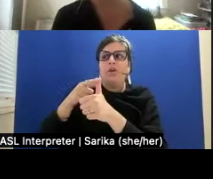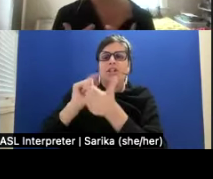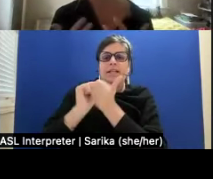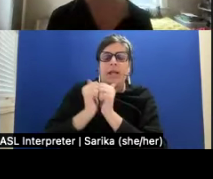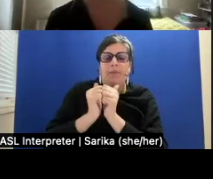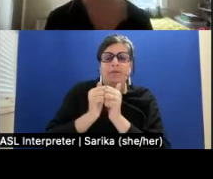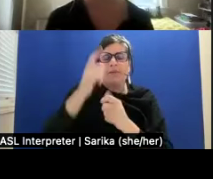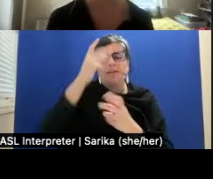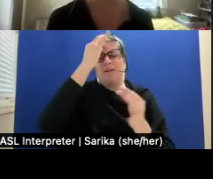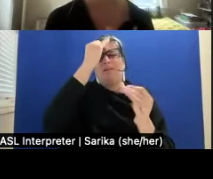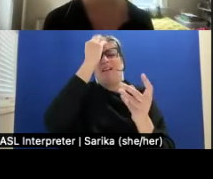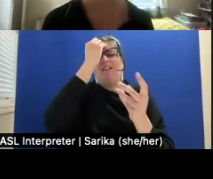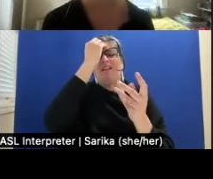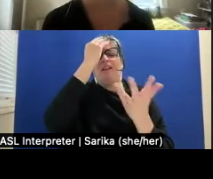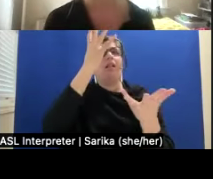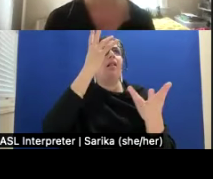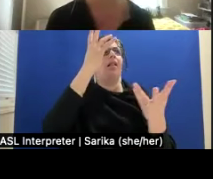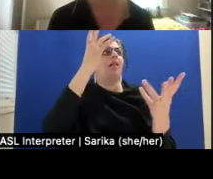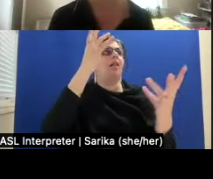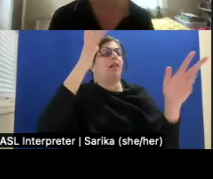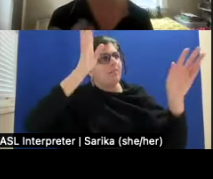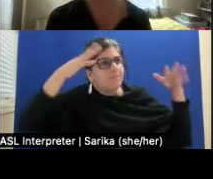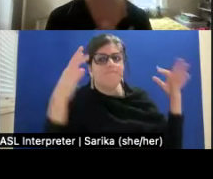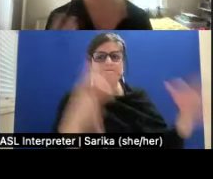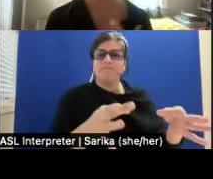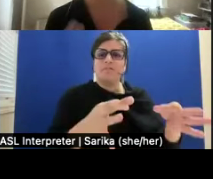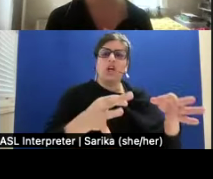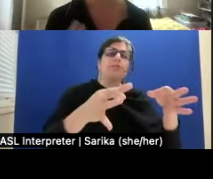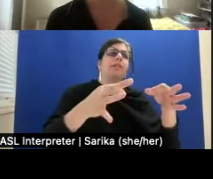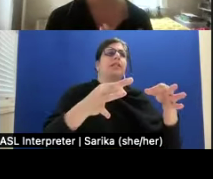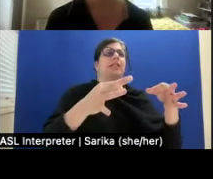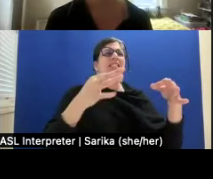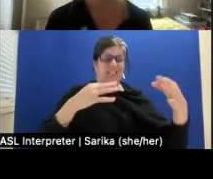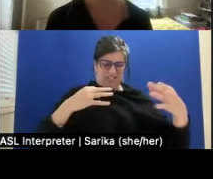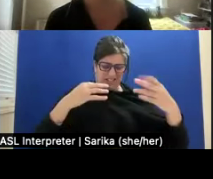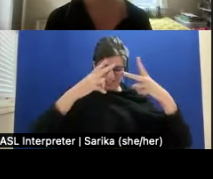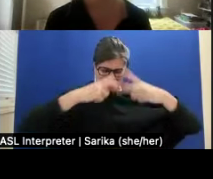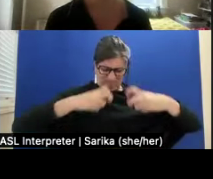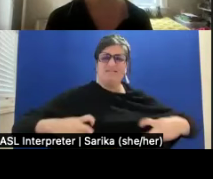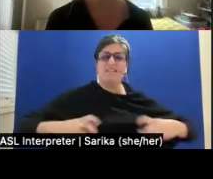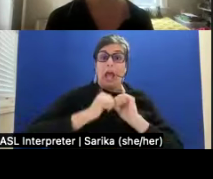I was thinking about judgment, and how we as a community come to terms,